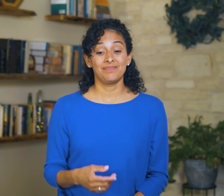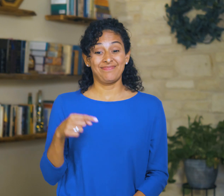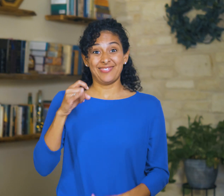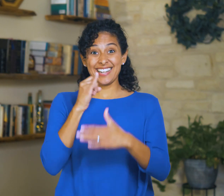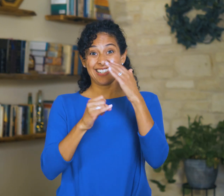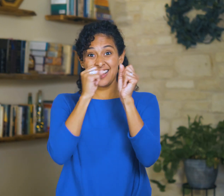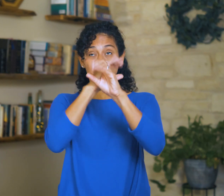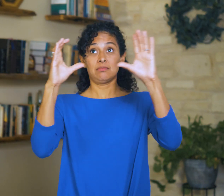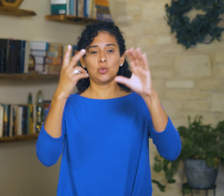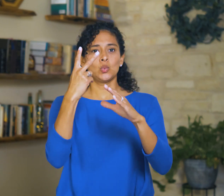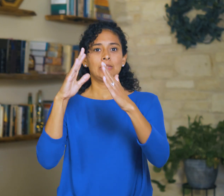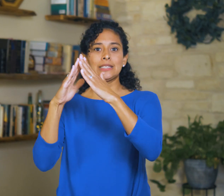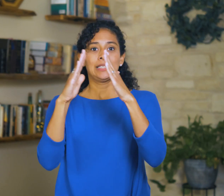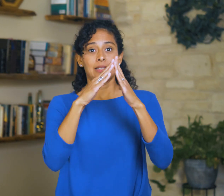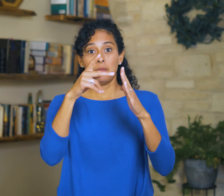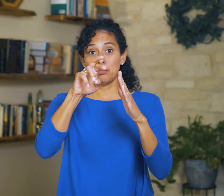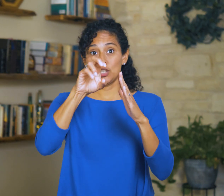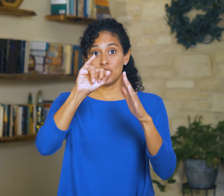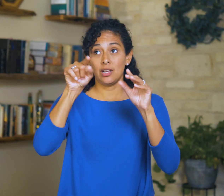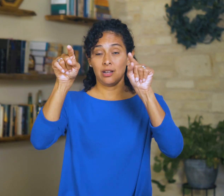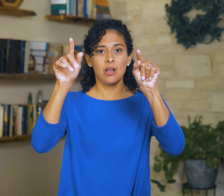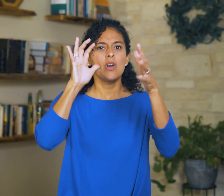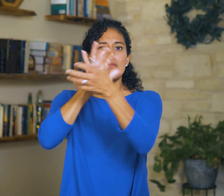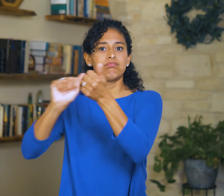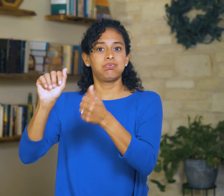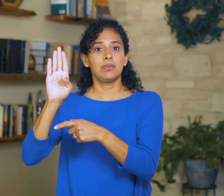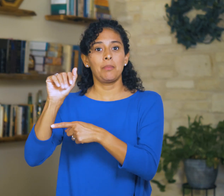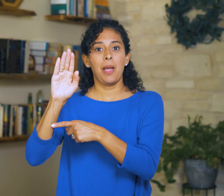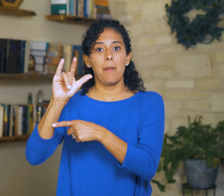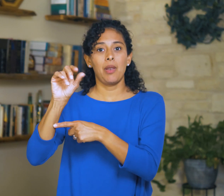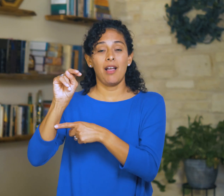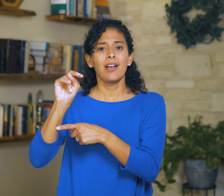He has a vision of 2 cities in Persia that will destroy Babylon,